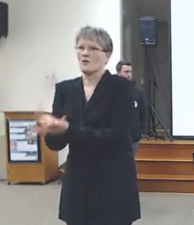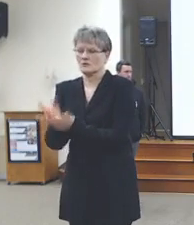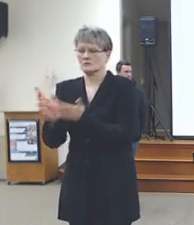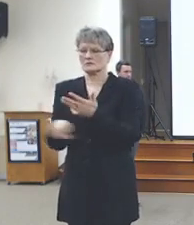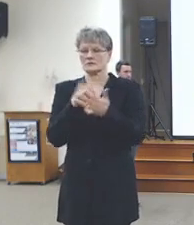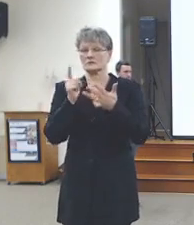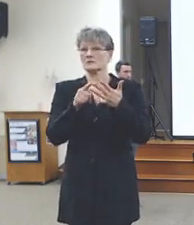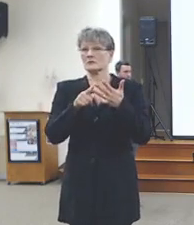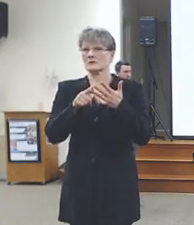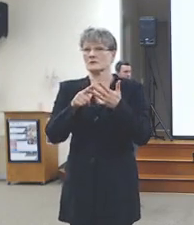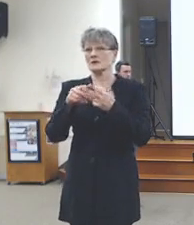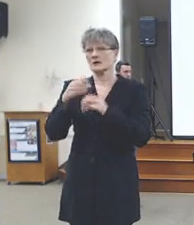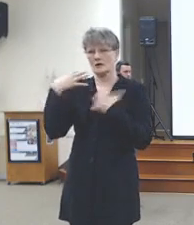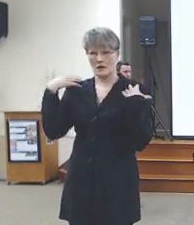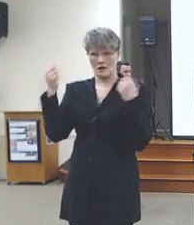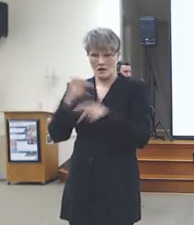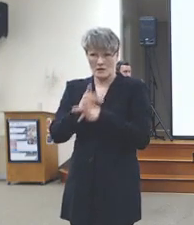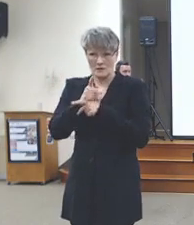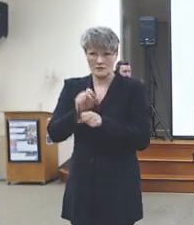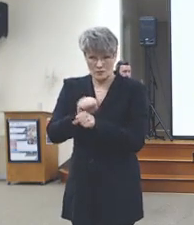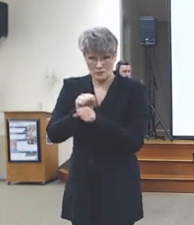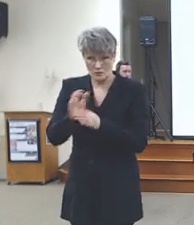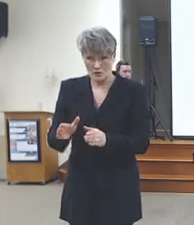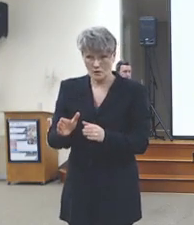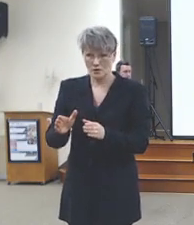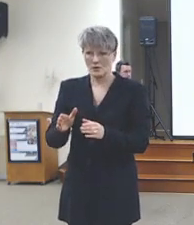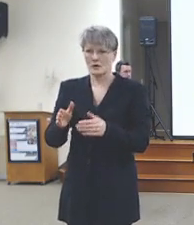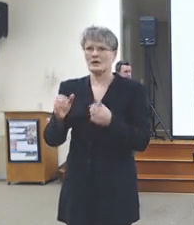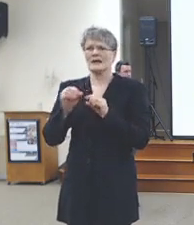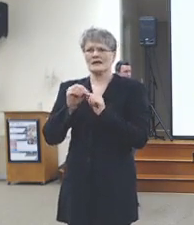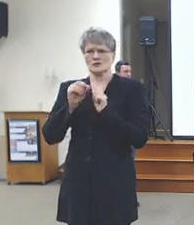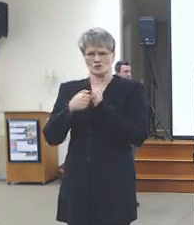other known causes, and other situations if testings deemed to be necessary for